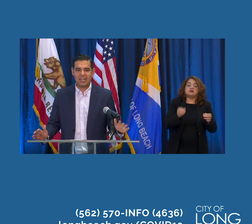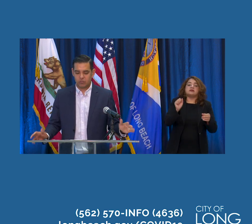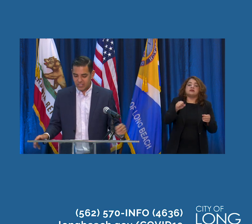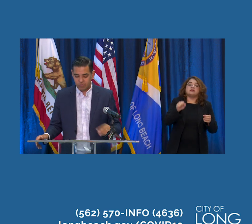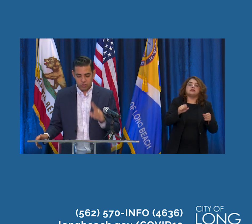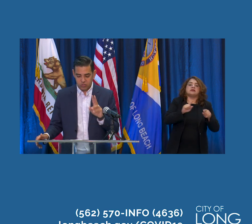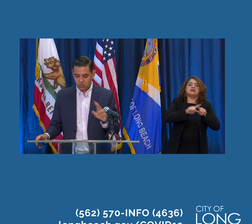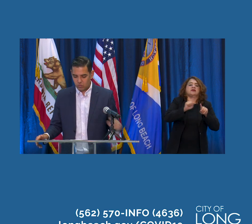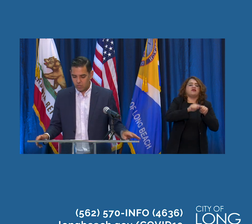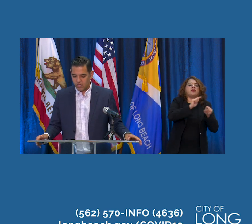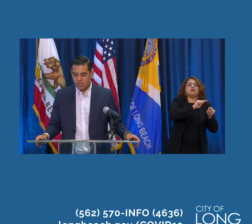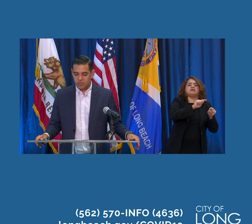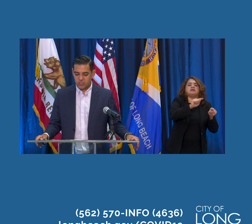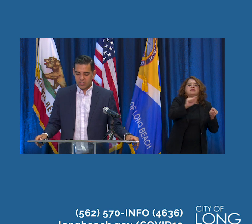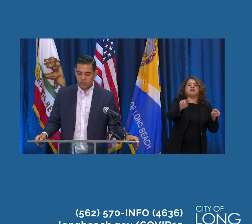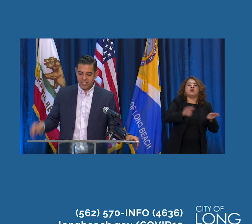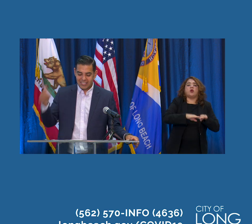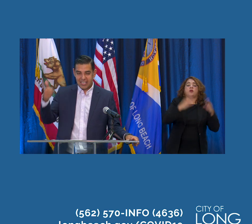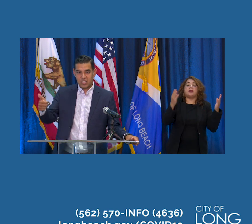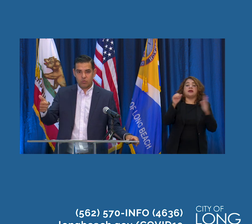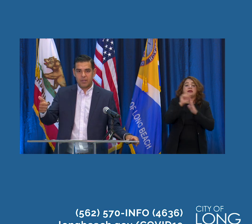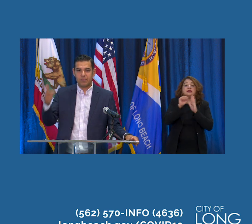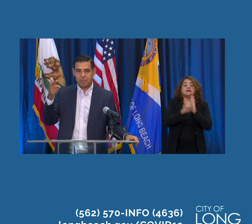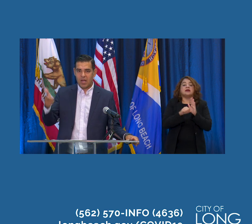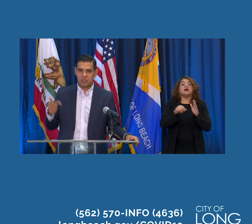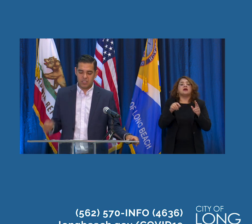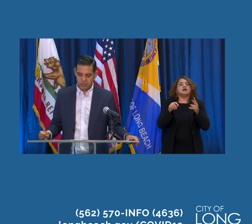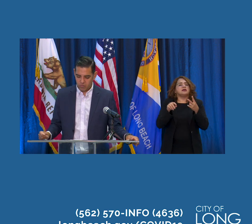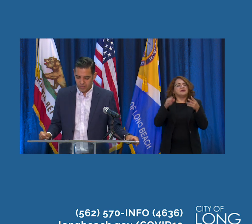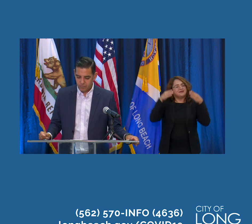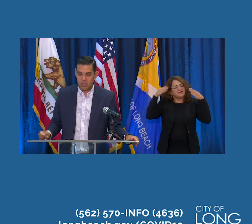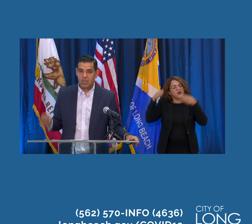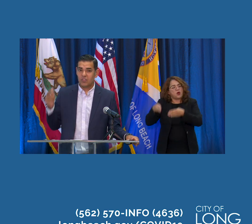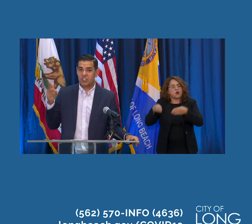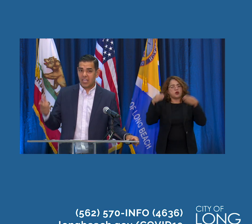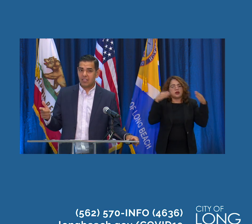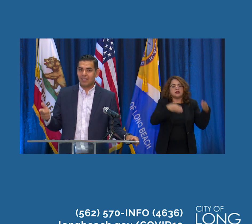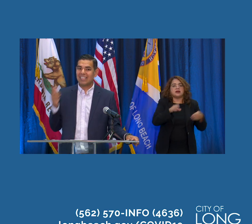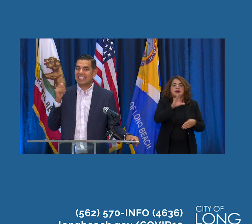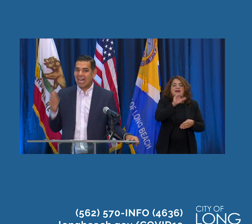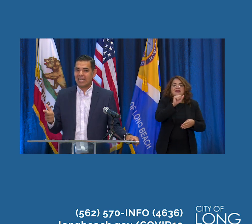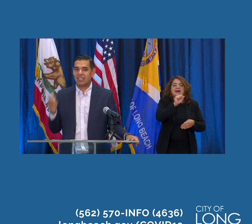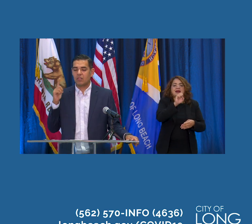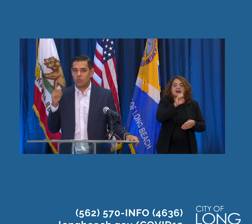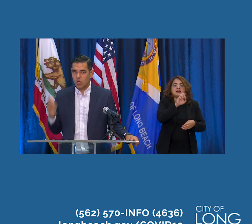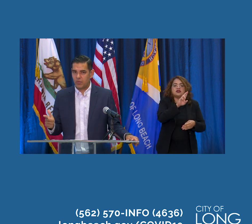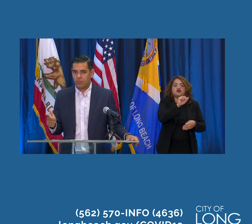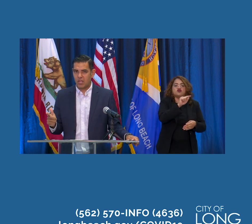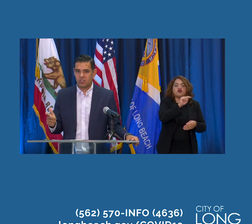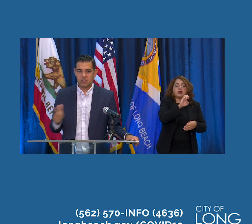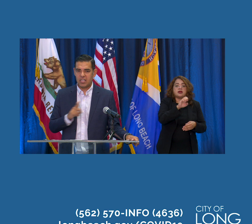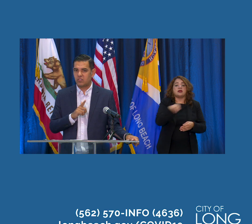Now it's just two. The state is looking at case rate and positivity rate. The state is guiding the re-opening process.